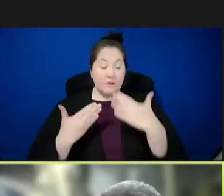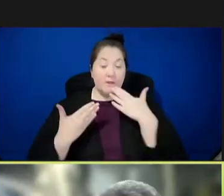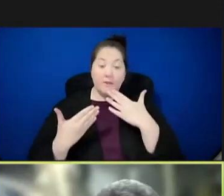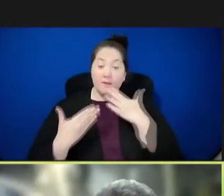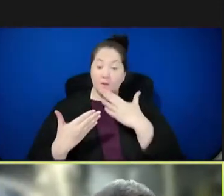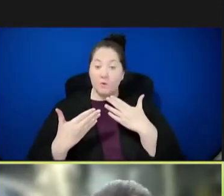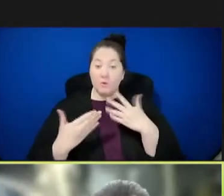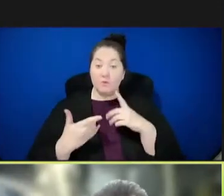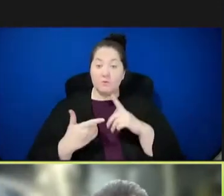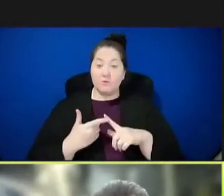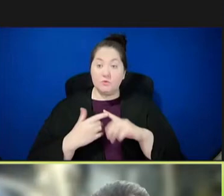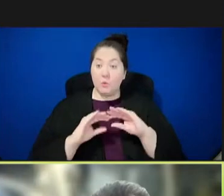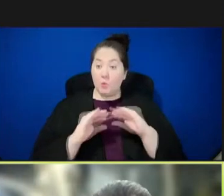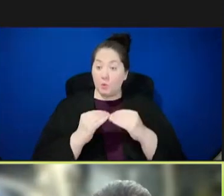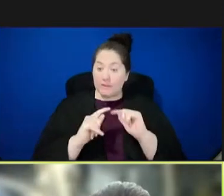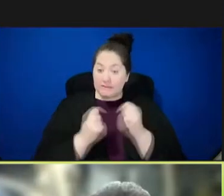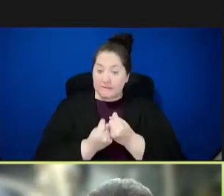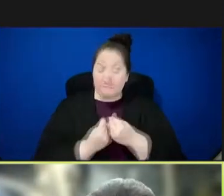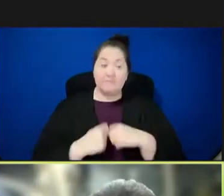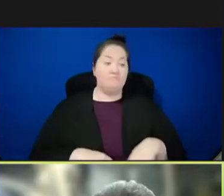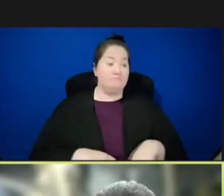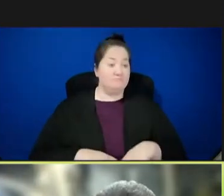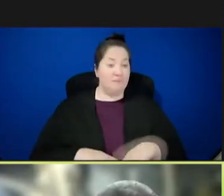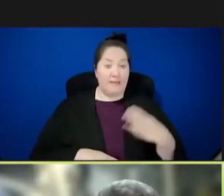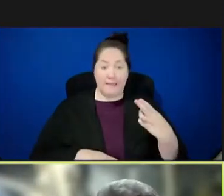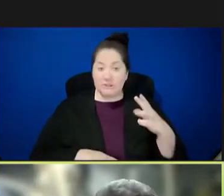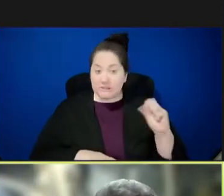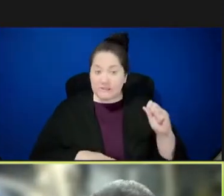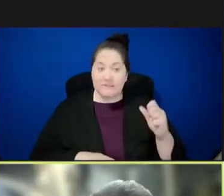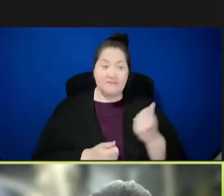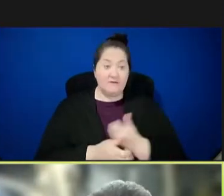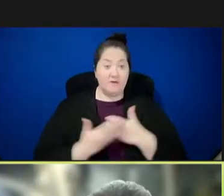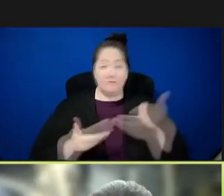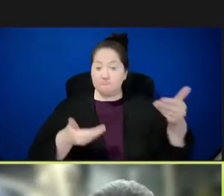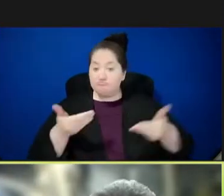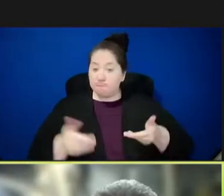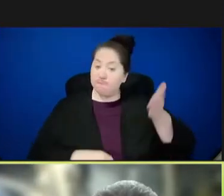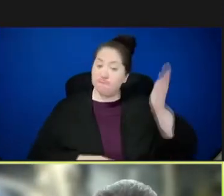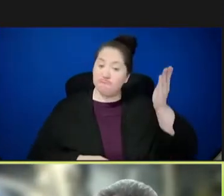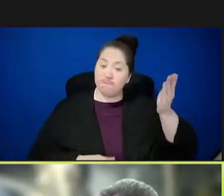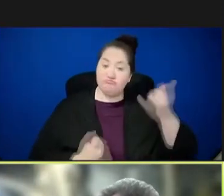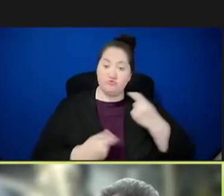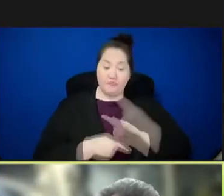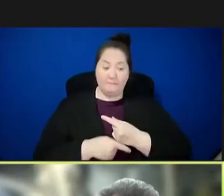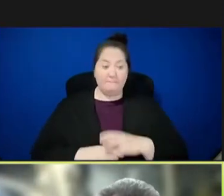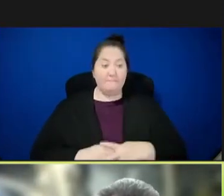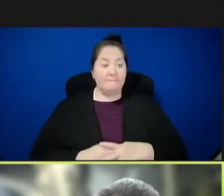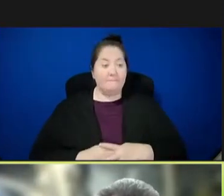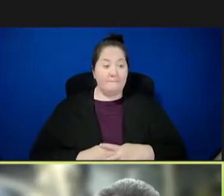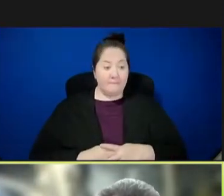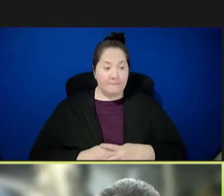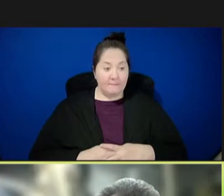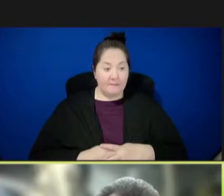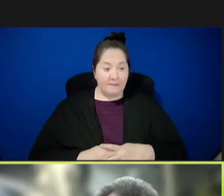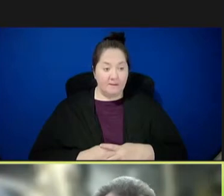the organizing team and back and HHS for inviting me to present this use case. It's a very different